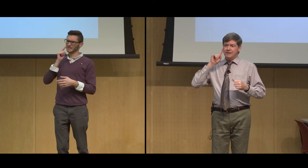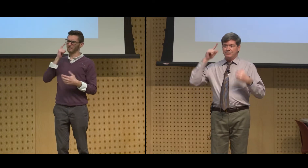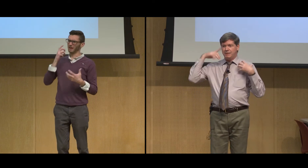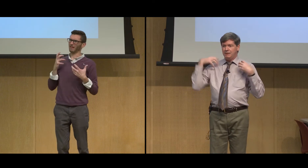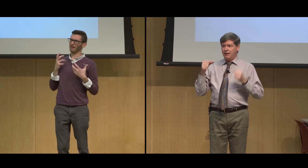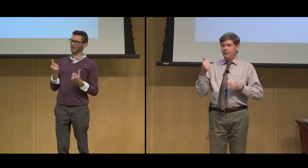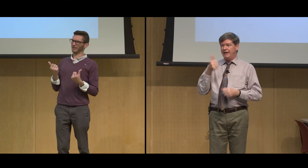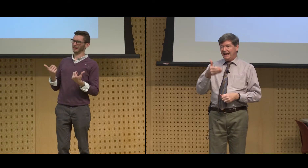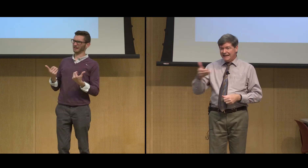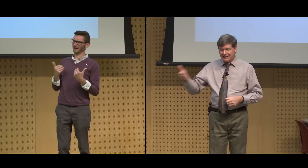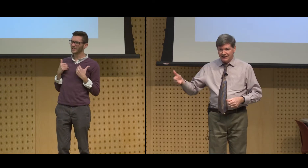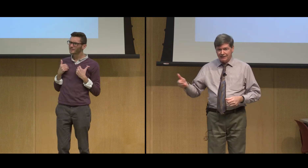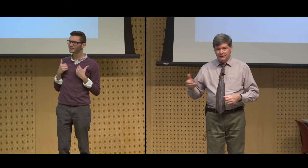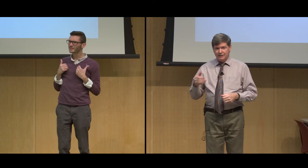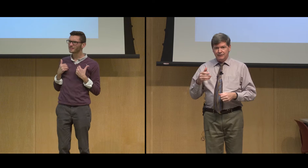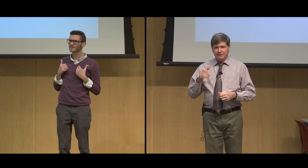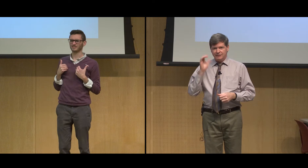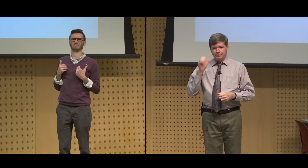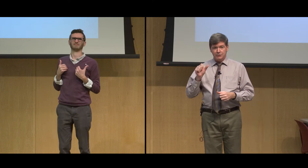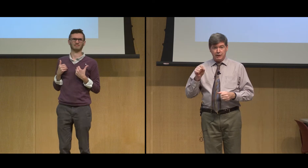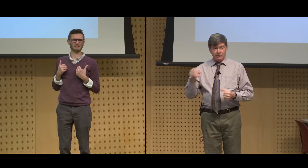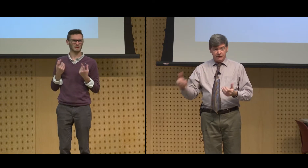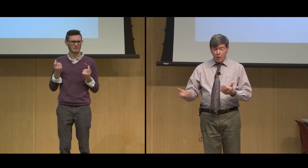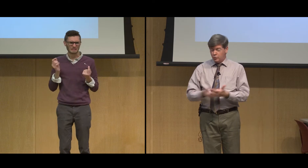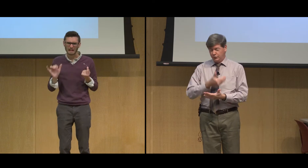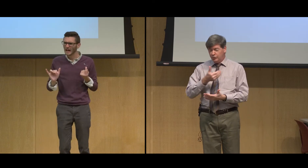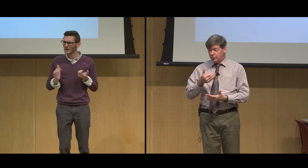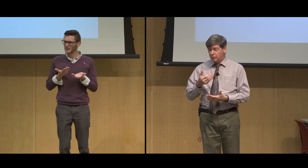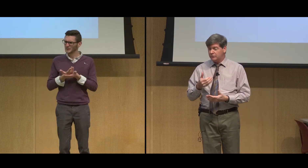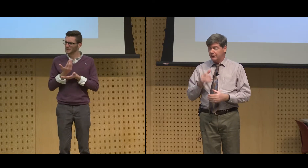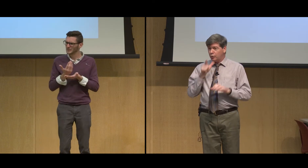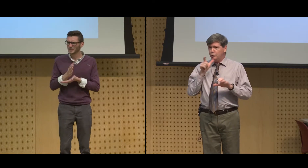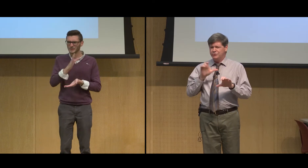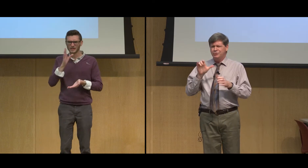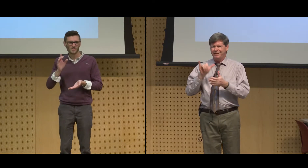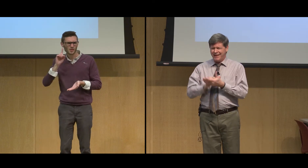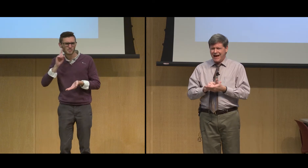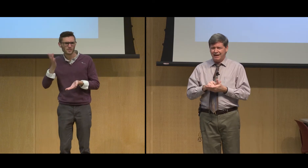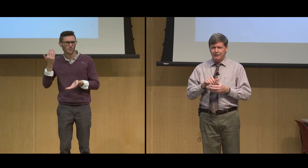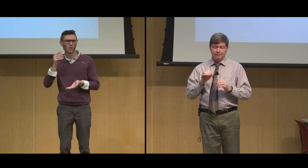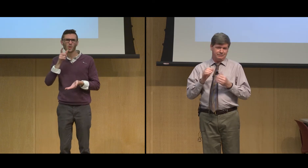of deaf mental health anything seemed like so new. Like, "Who's doing that?"